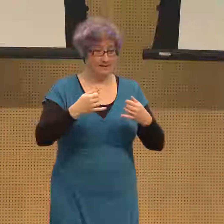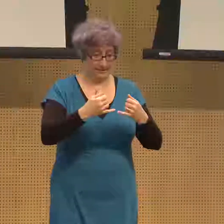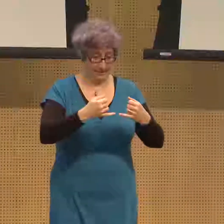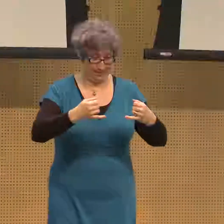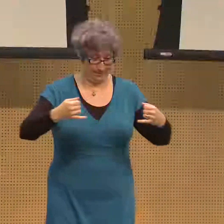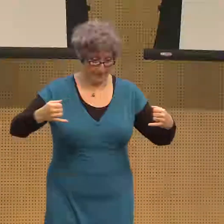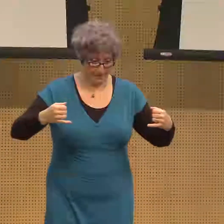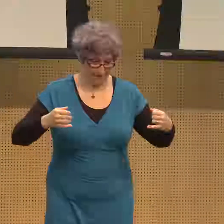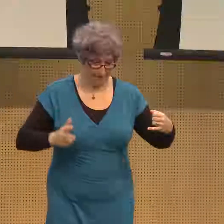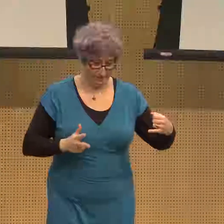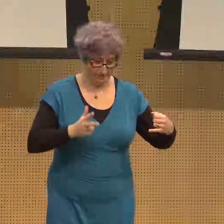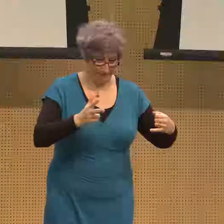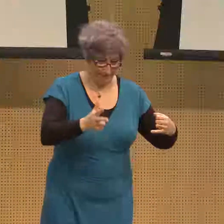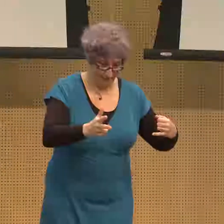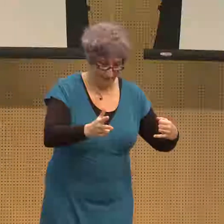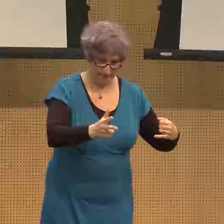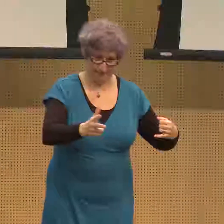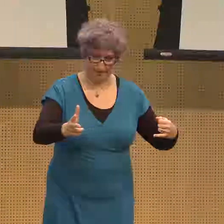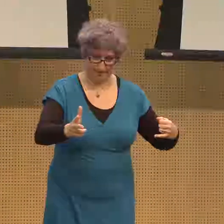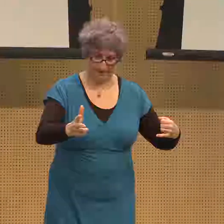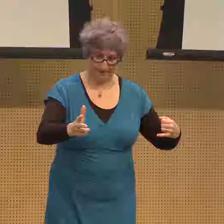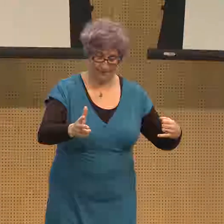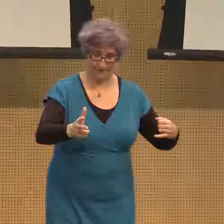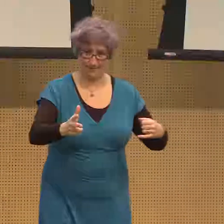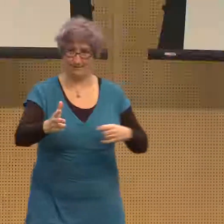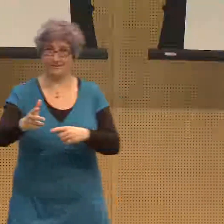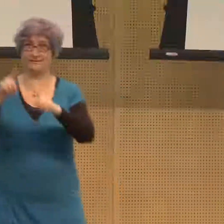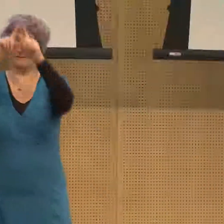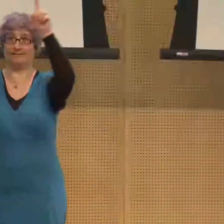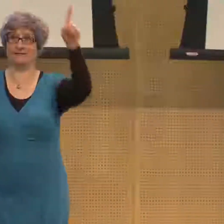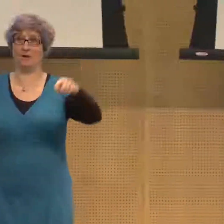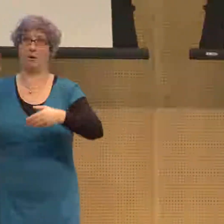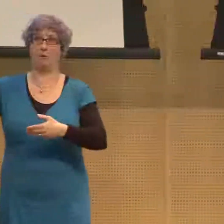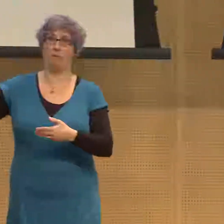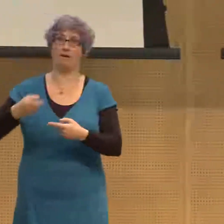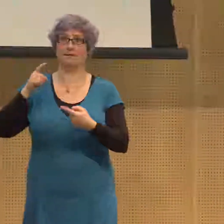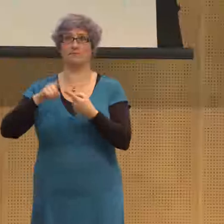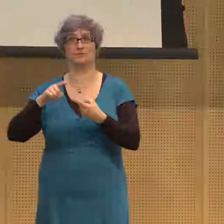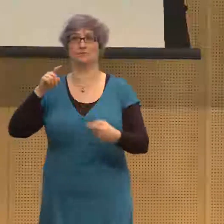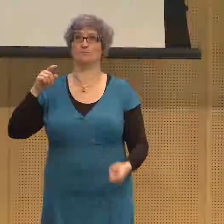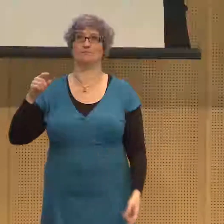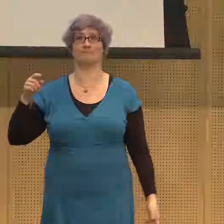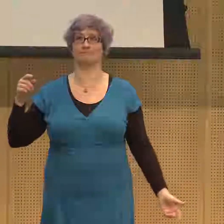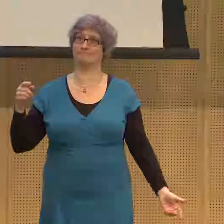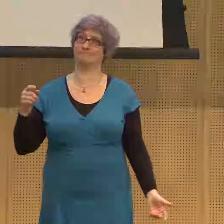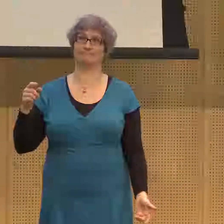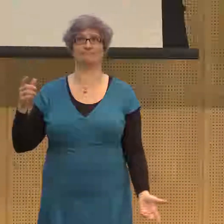for a separate part of the story, but... So, we would cross the State line, and then we'd see a...